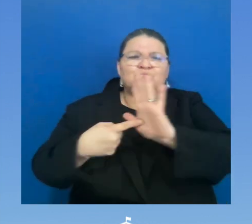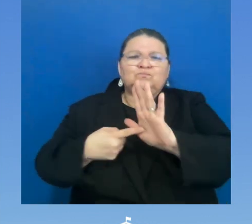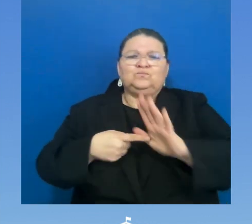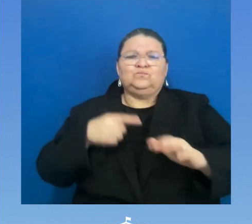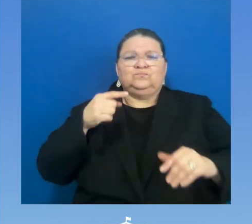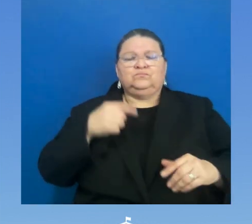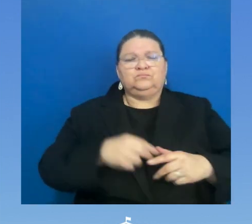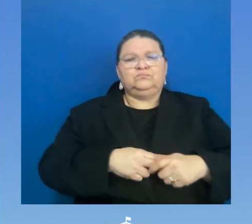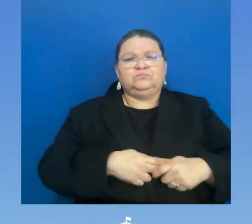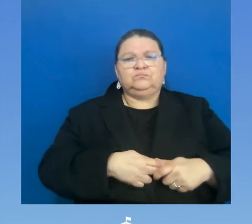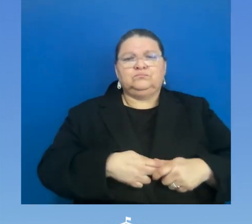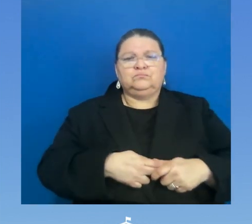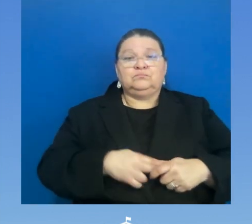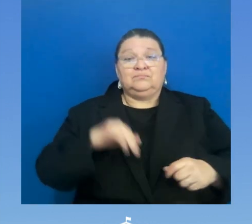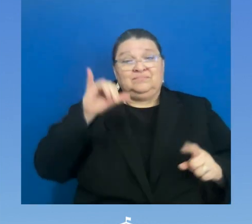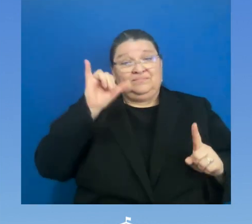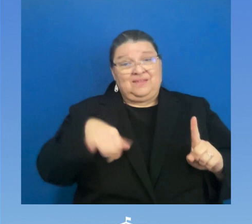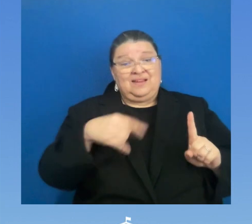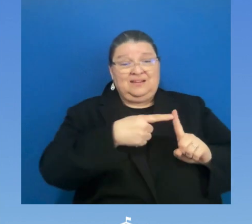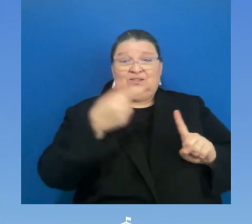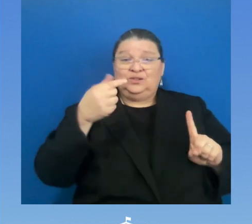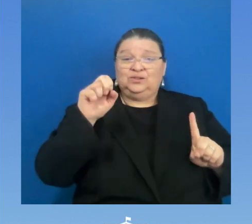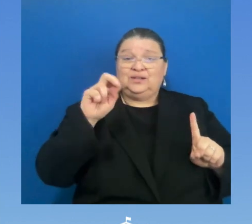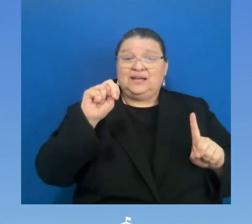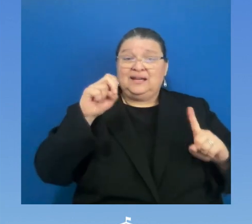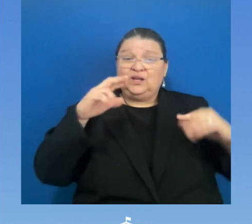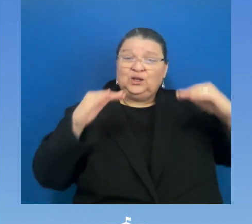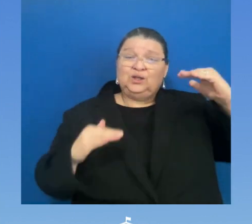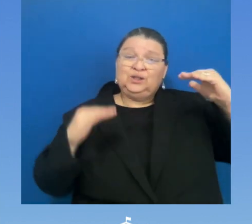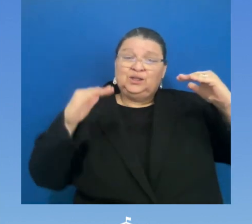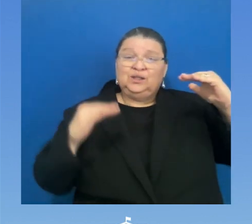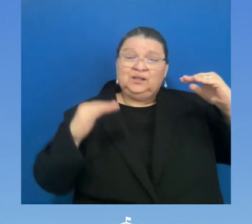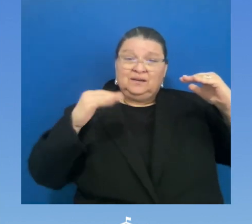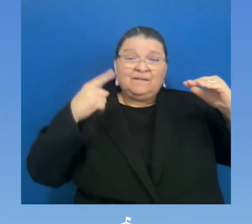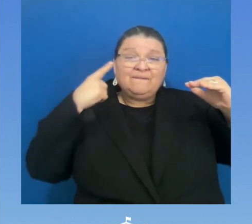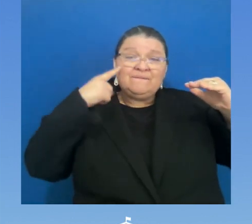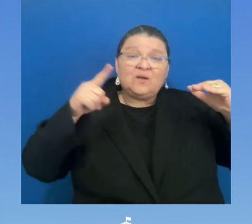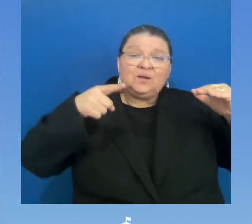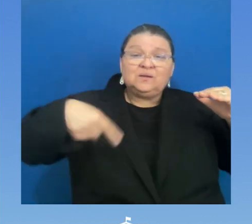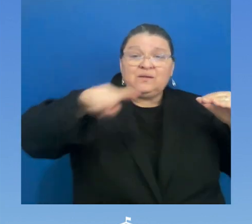is just below six percent and shrinking compared to 17 percent nationwide.